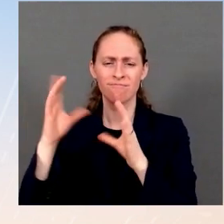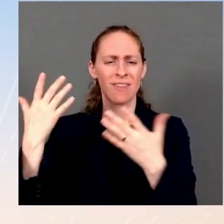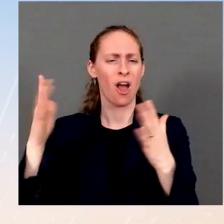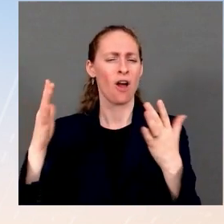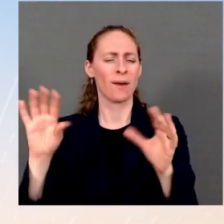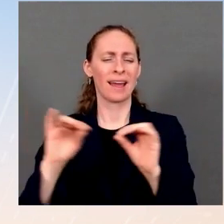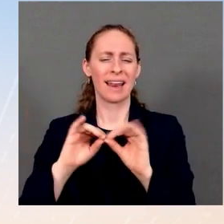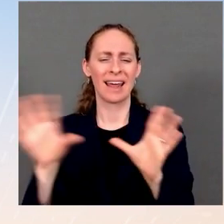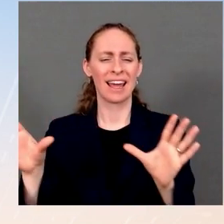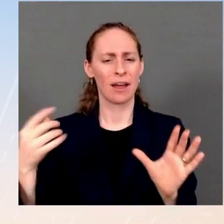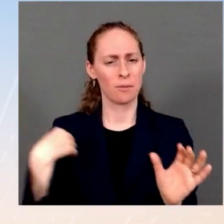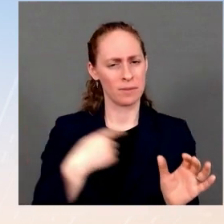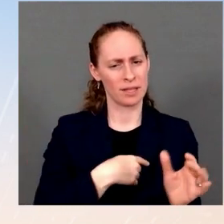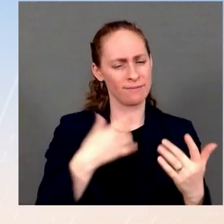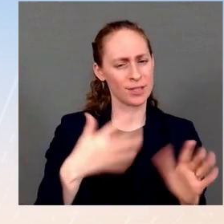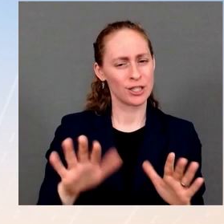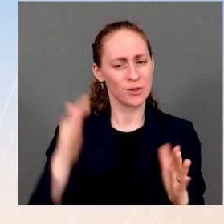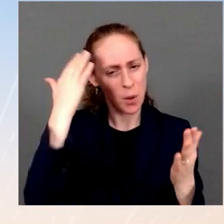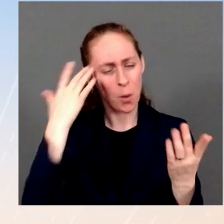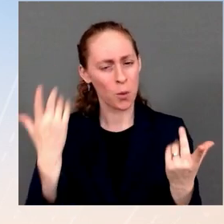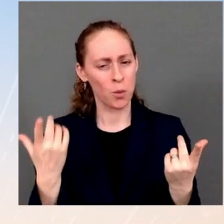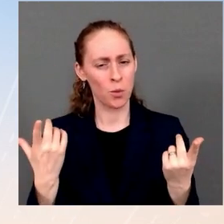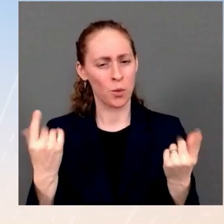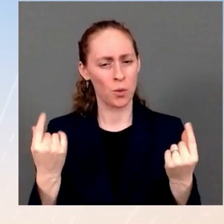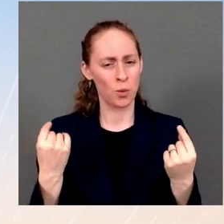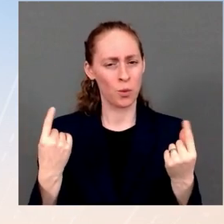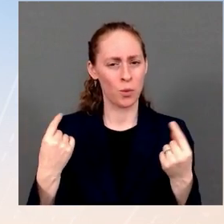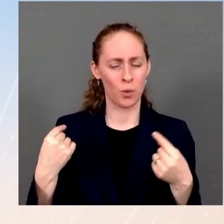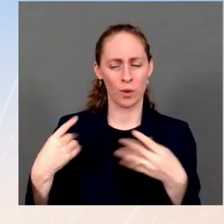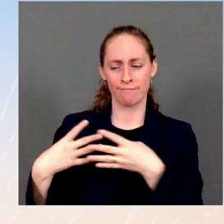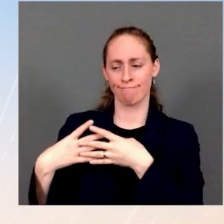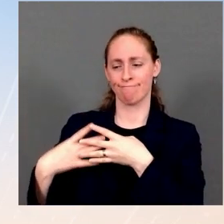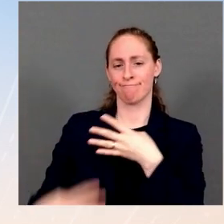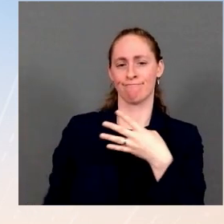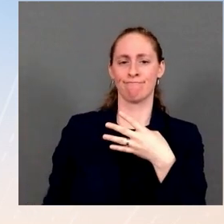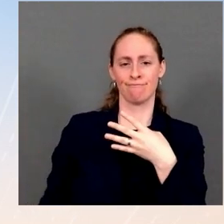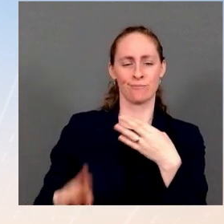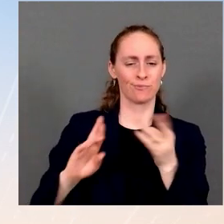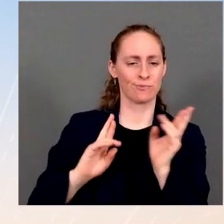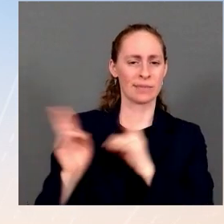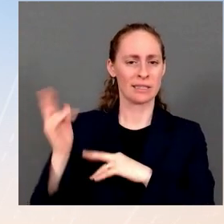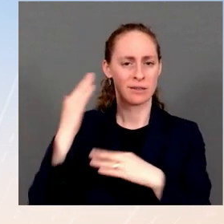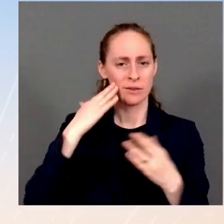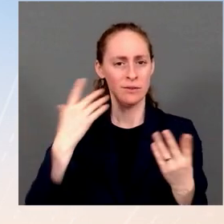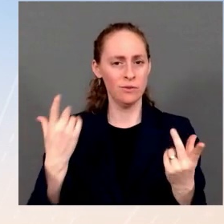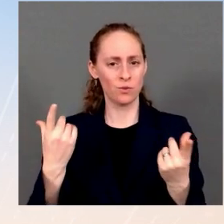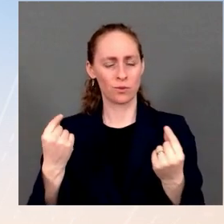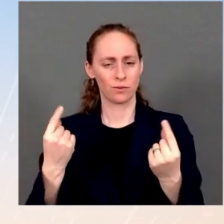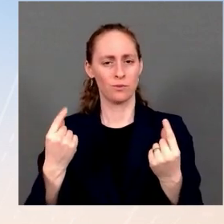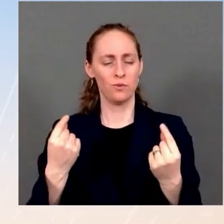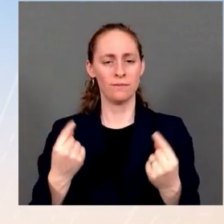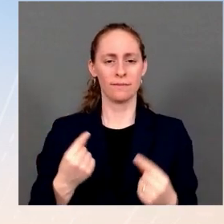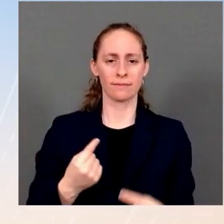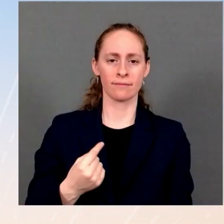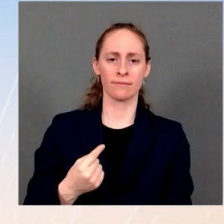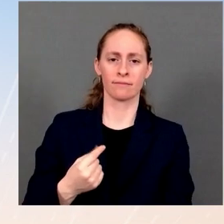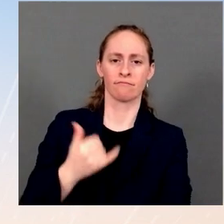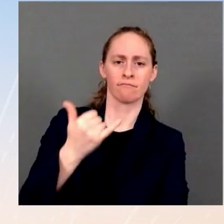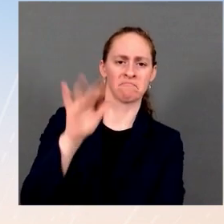we do everything we can to get folks vaccinated. We're at 71 percent of people being fully vaccinated. That's a huge difference to where we were a year ago,